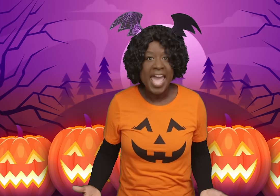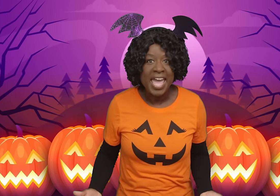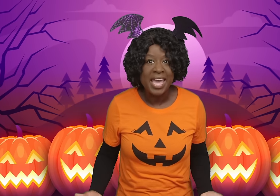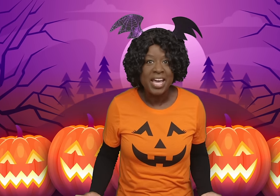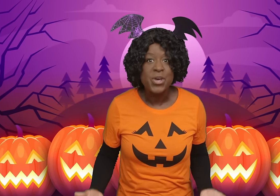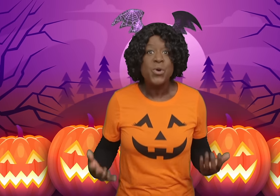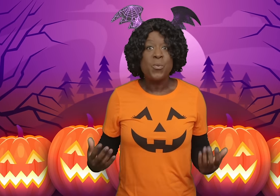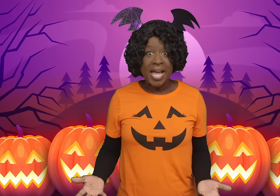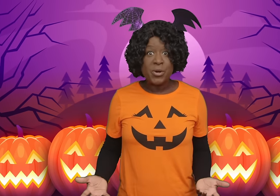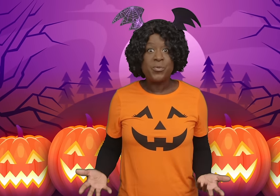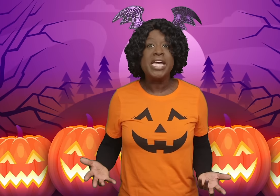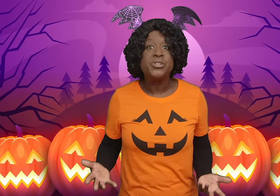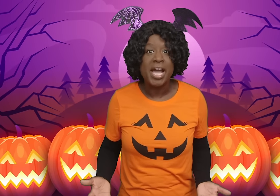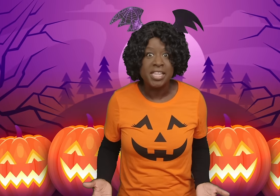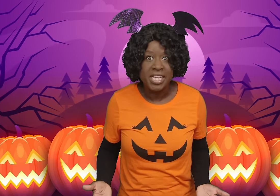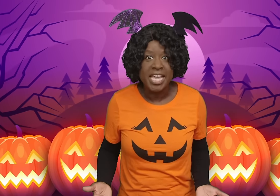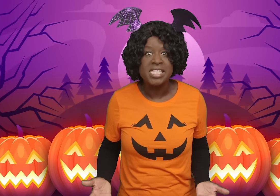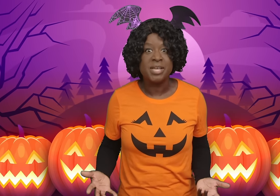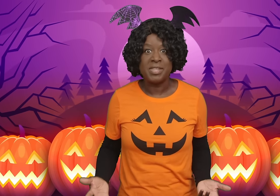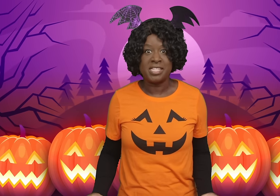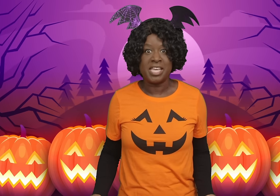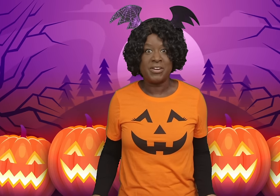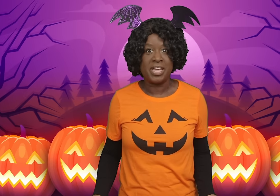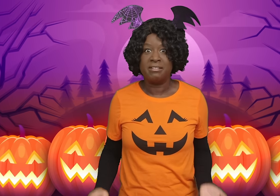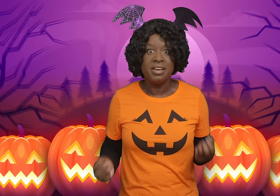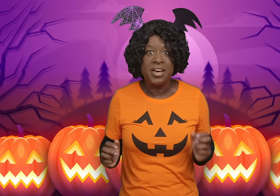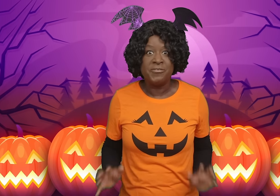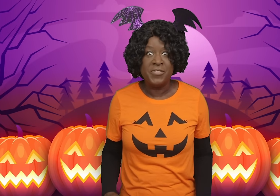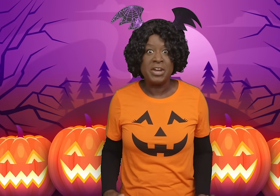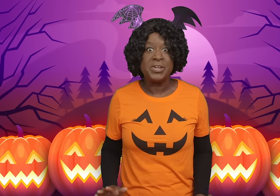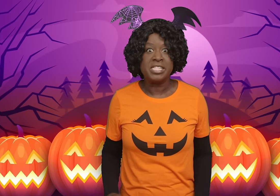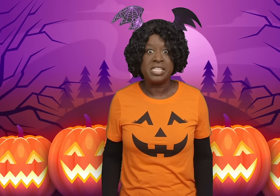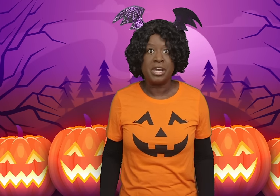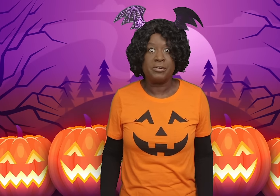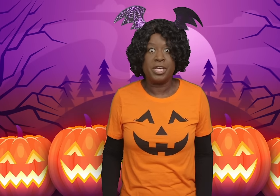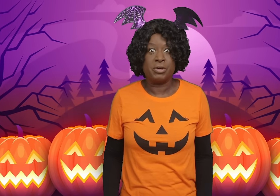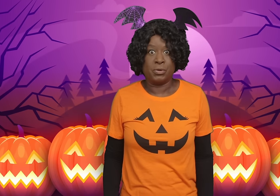Hey, why don't we try looking at something scary? A very scary ghost.